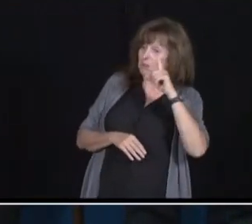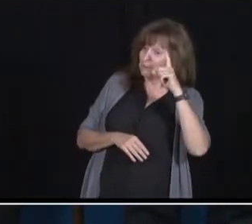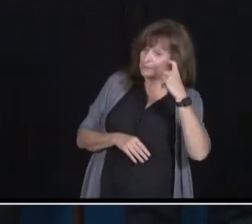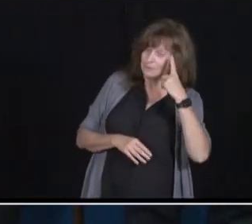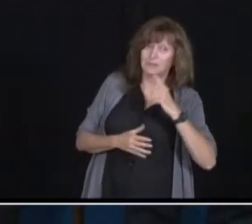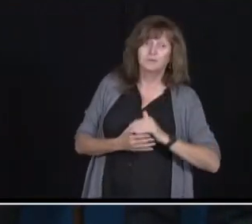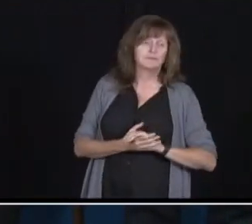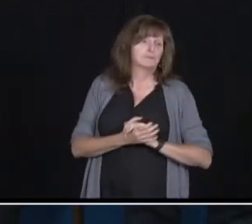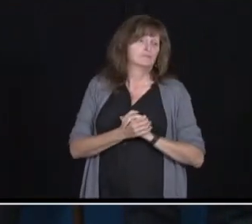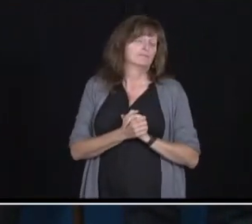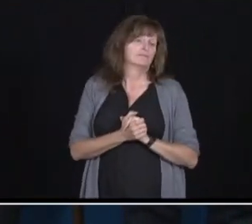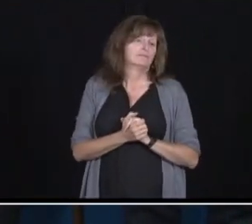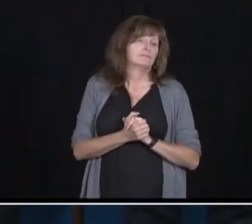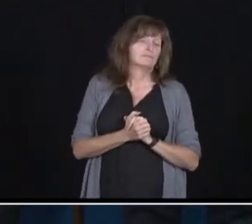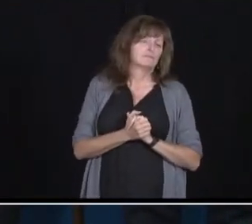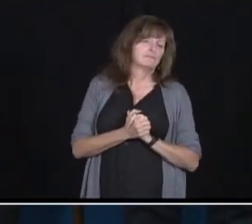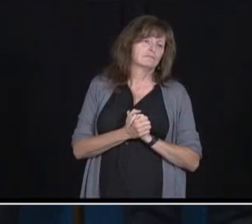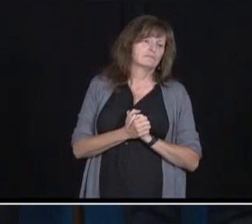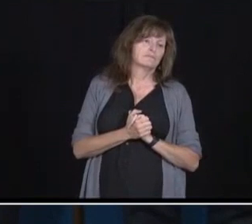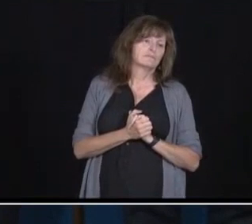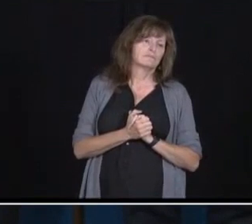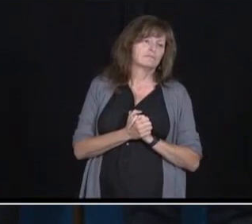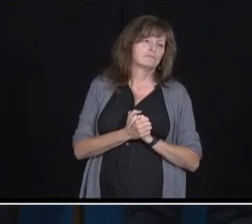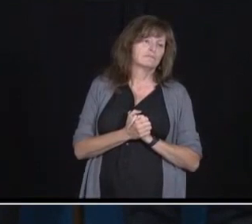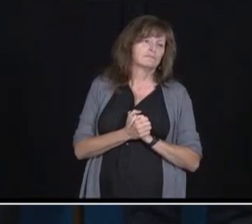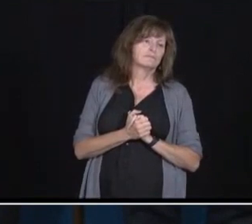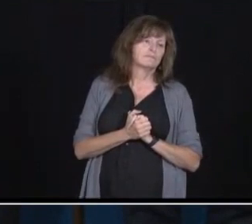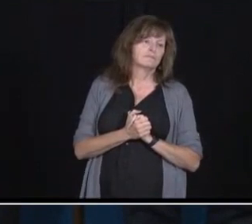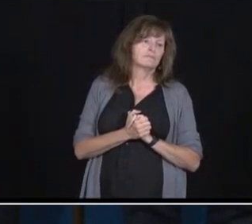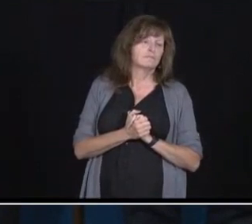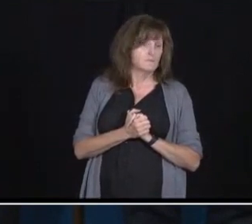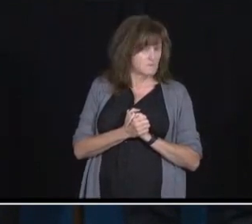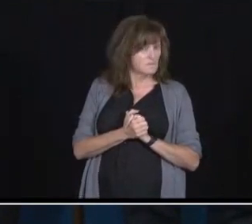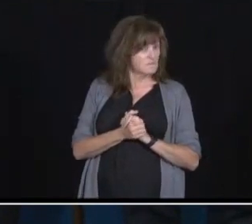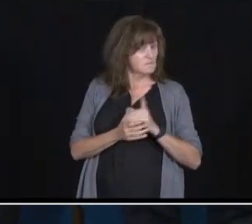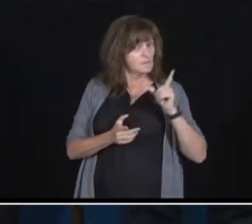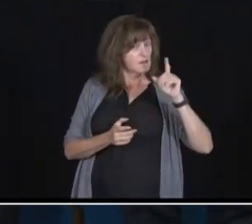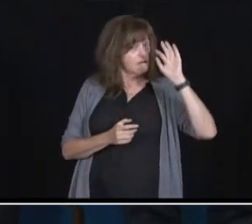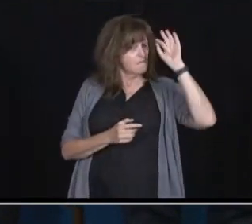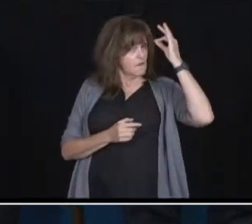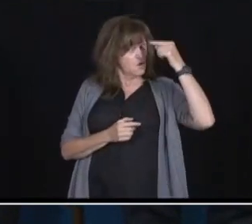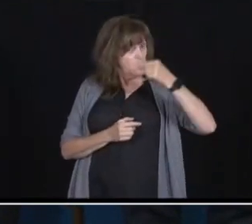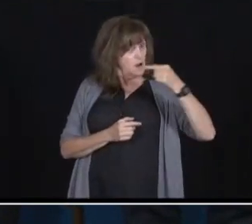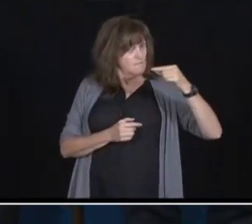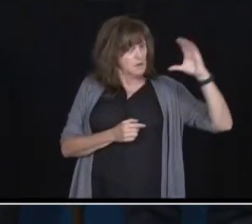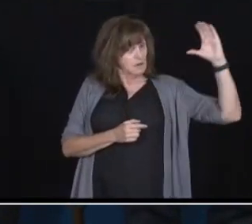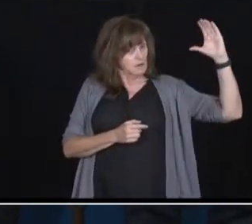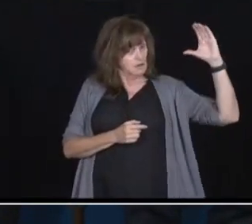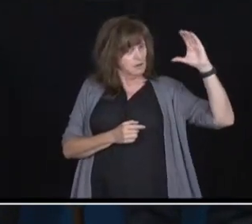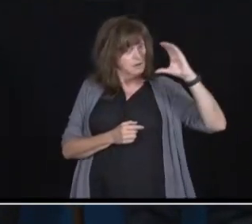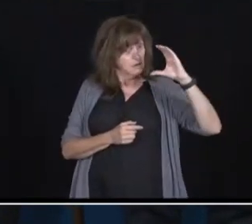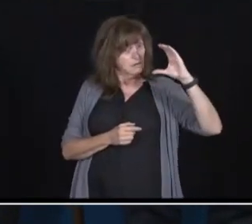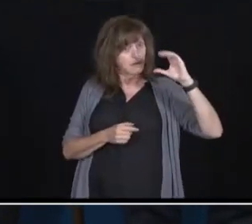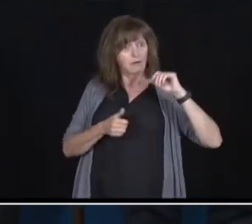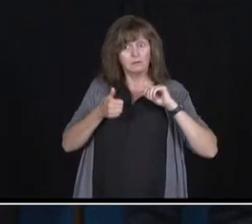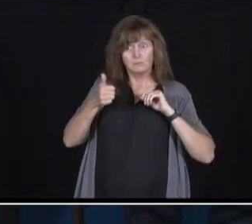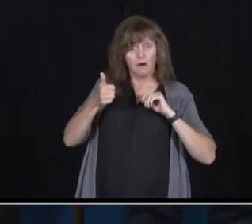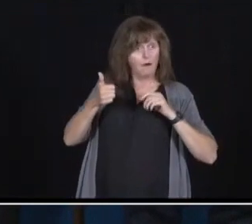Hi Premier. Are there any strings attached to this federal funding so it can be